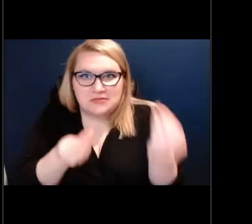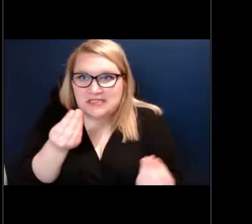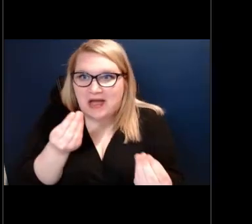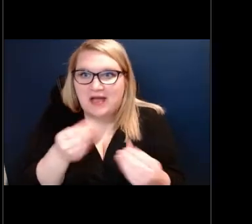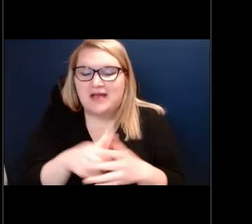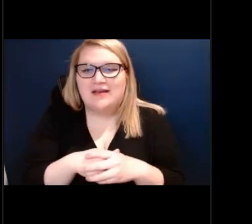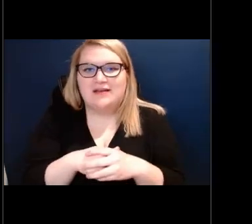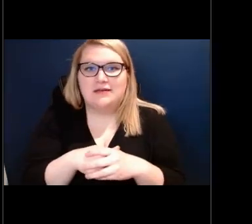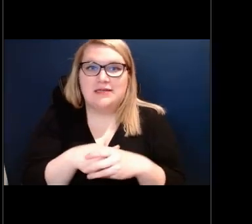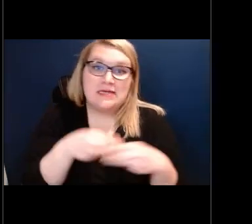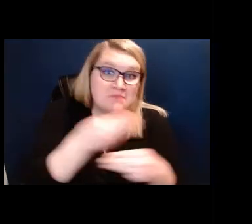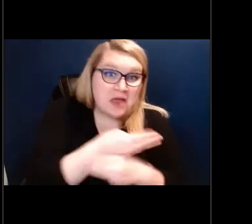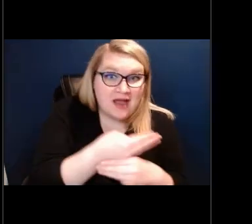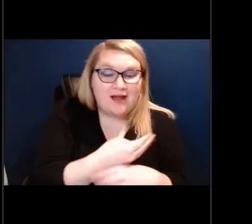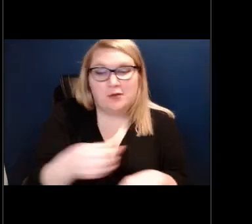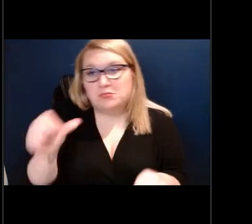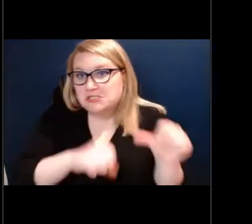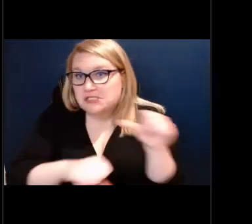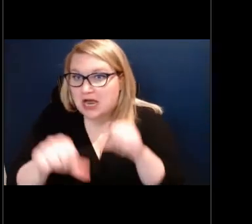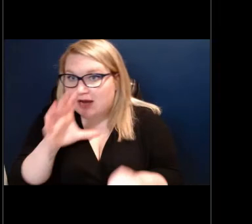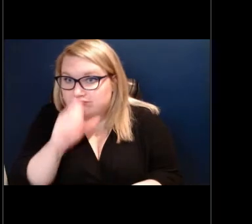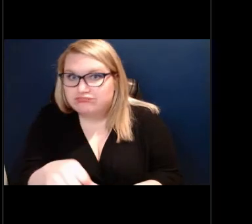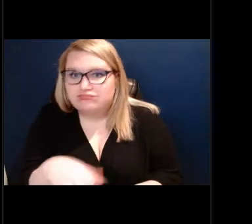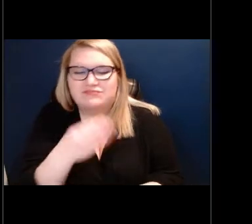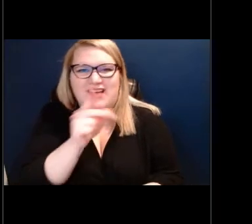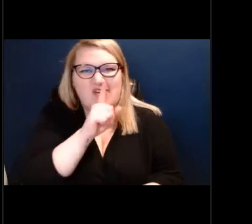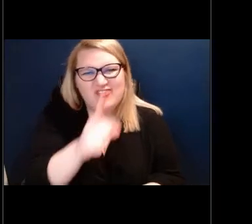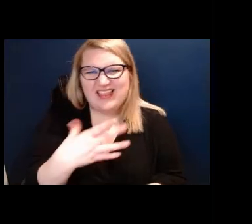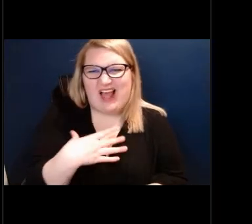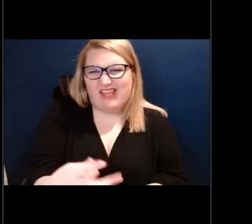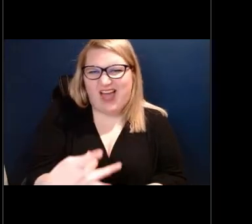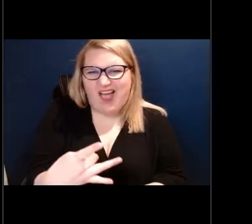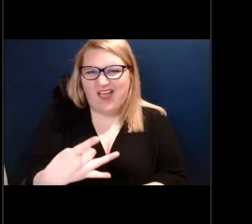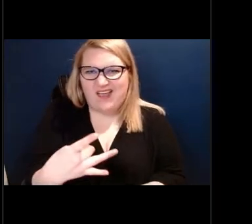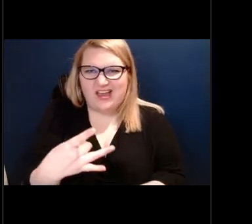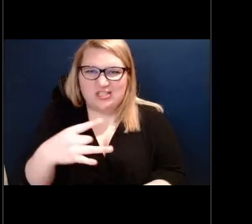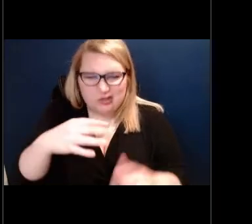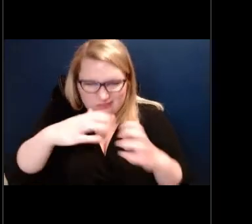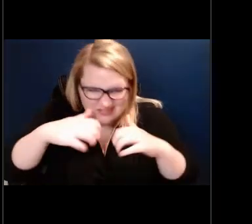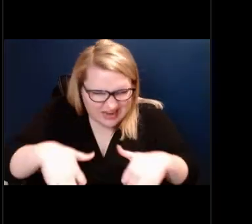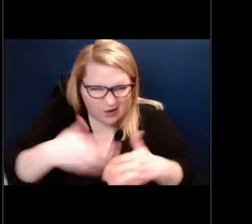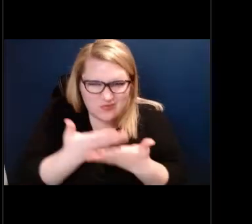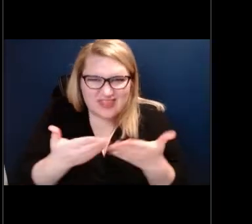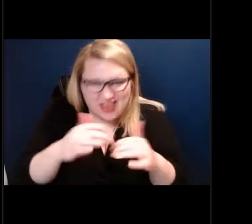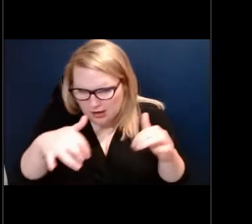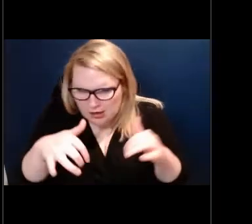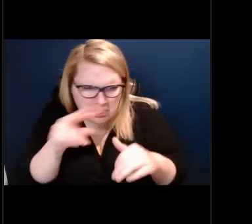math, science and really liked taking things apart and figuring out how they worked and then sometimes